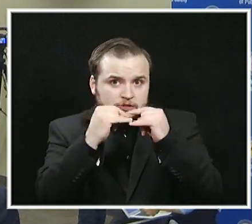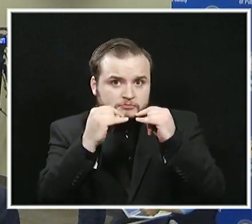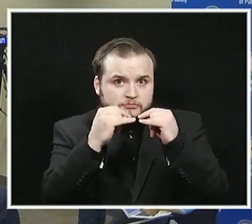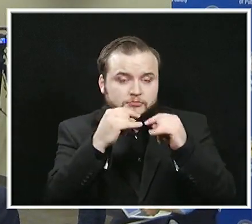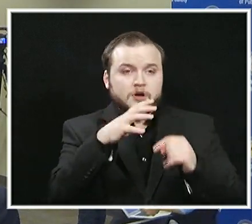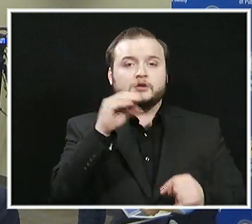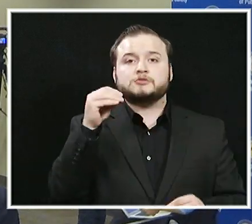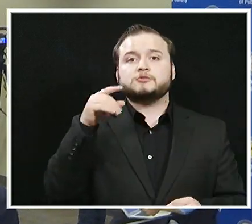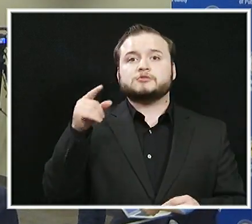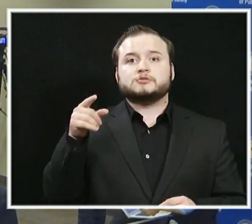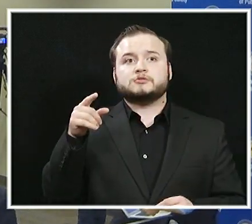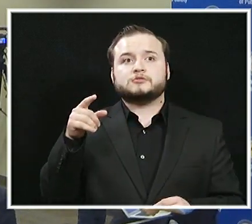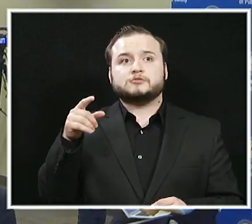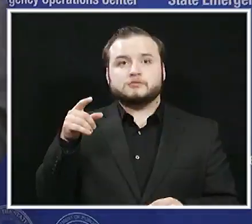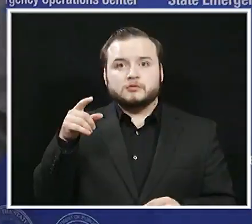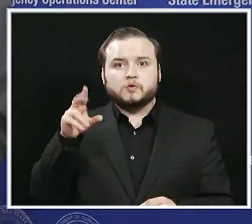public health with financial well being.